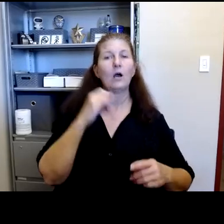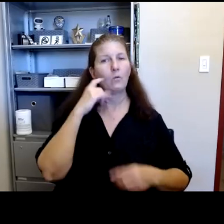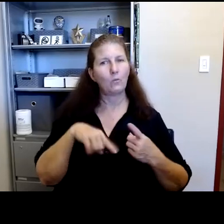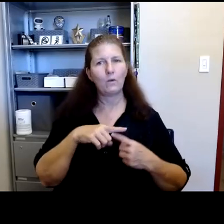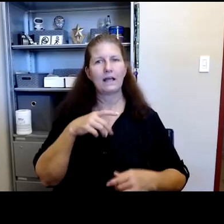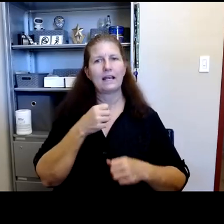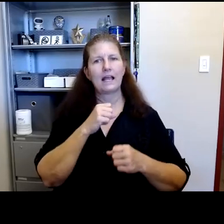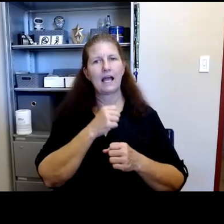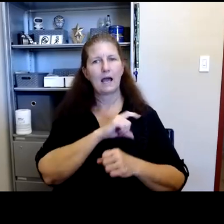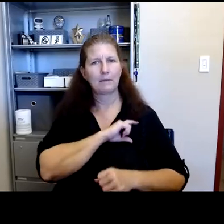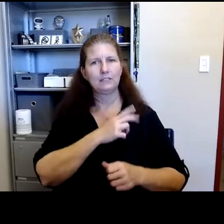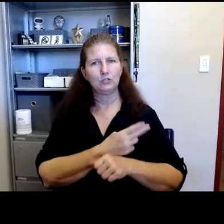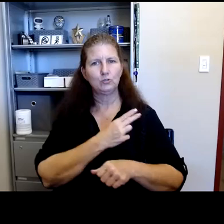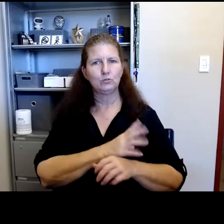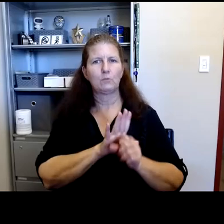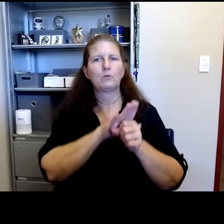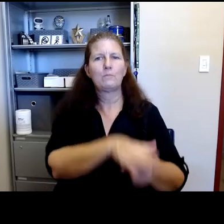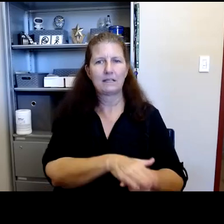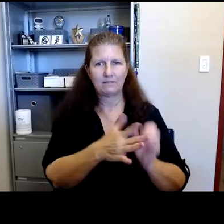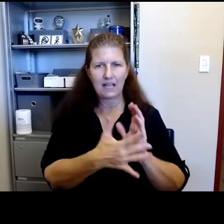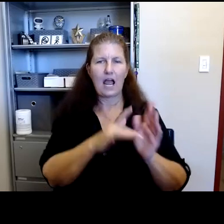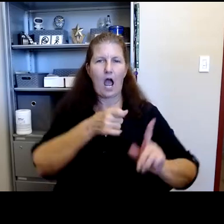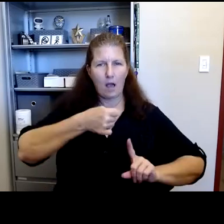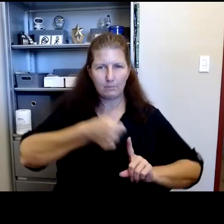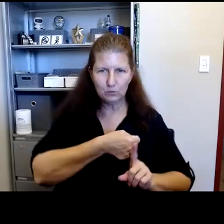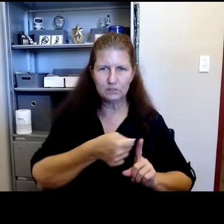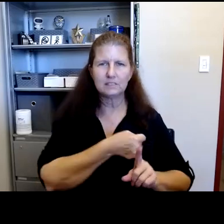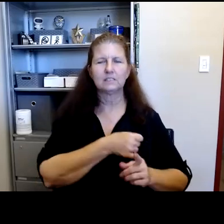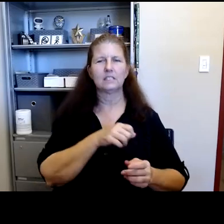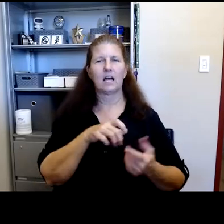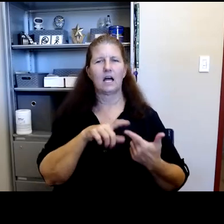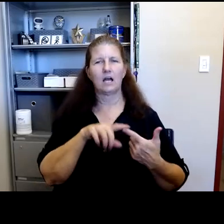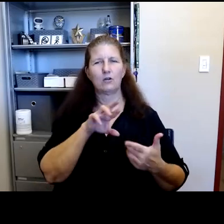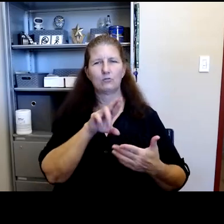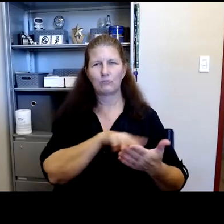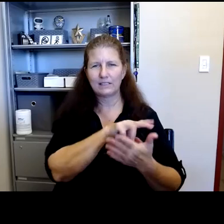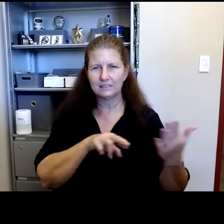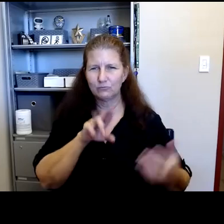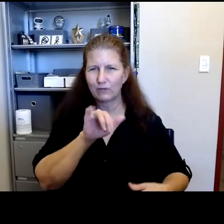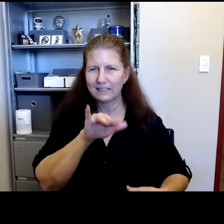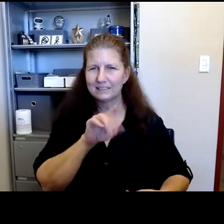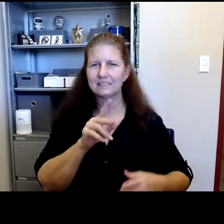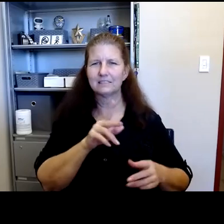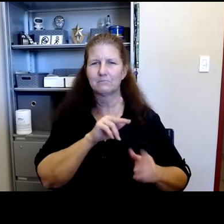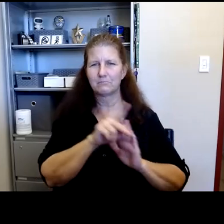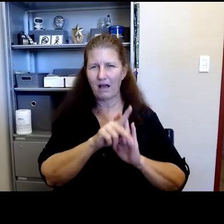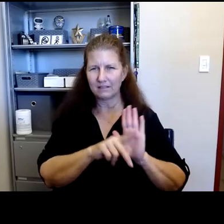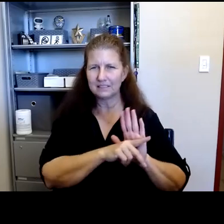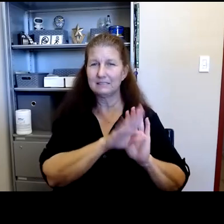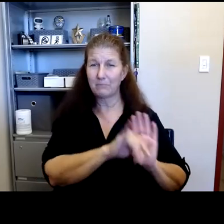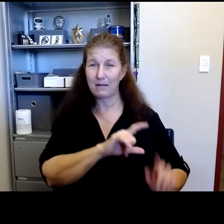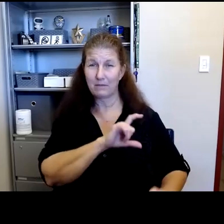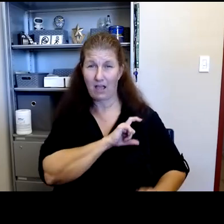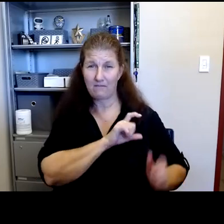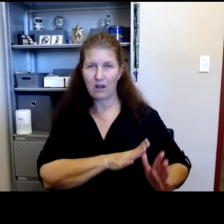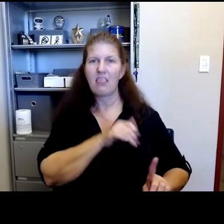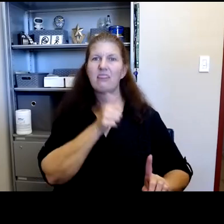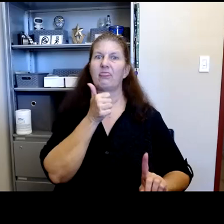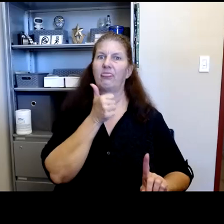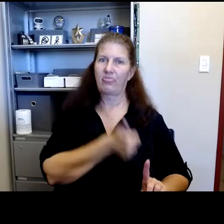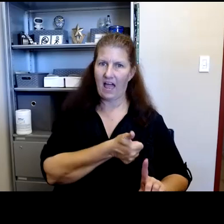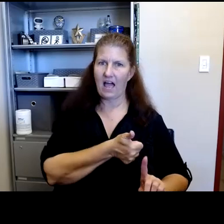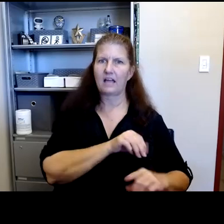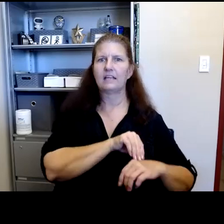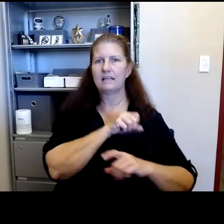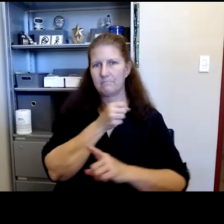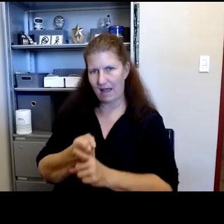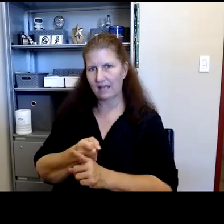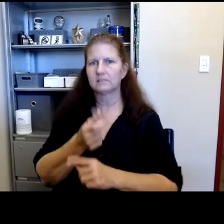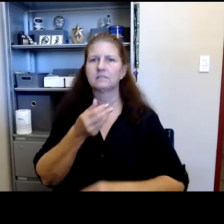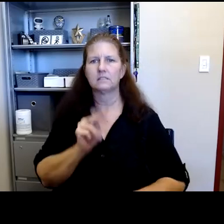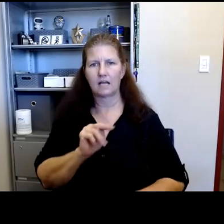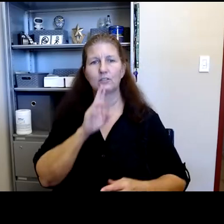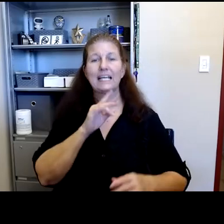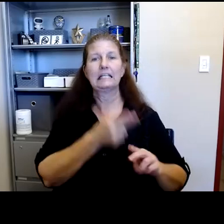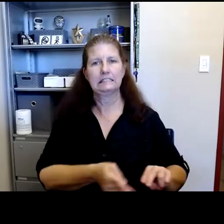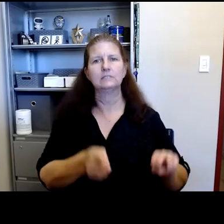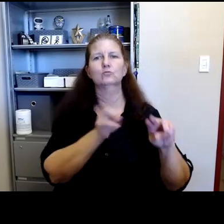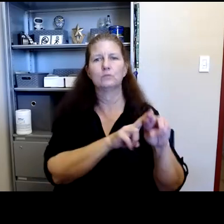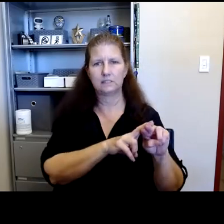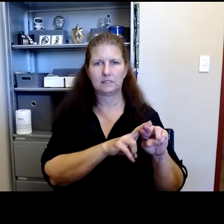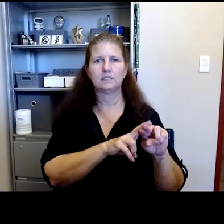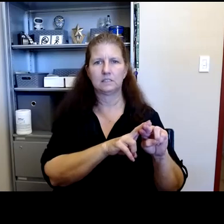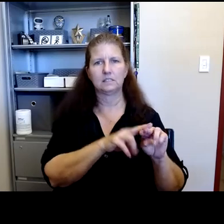Robyn Thomas: aggressive tactics when they are being abusive. When there is racist um policies and behaviors by law enforcement that has a tremendous impact on gun violence rates, it increases gun Violence rates dramatically